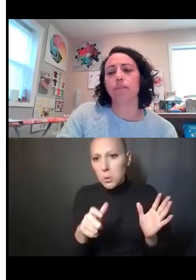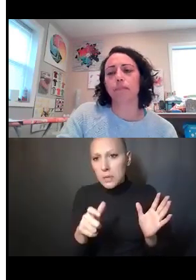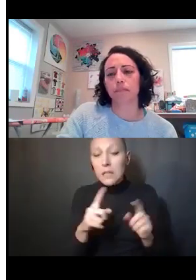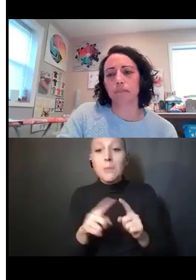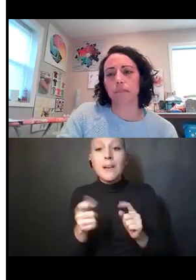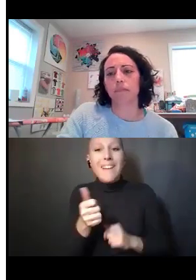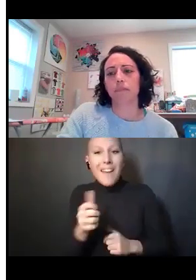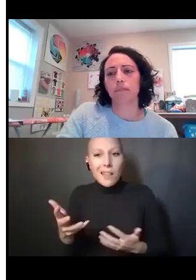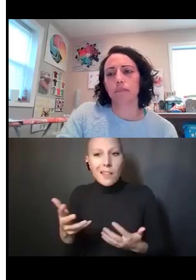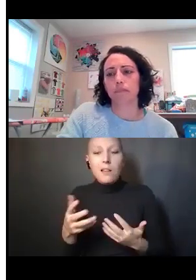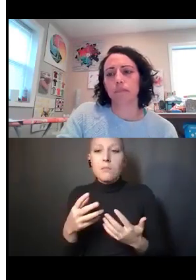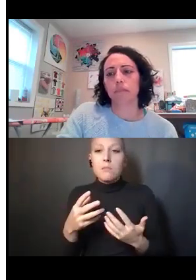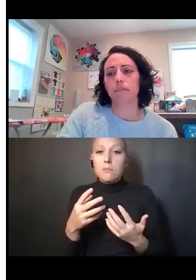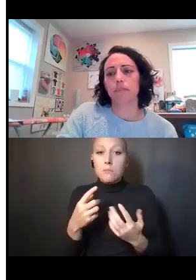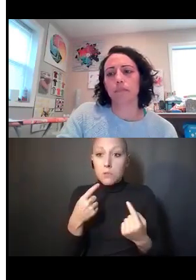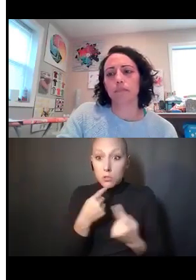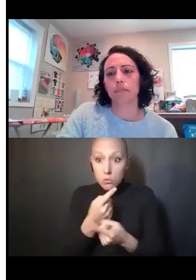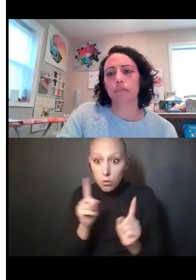that is not in English needs to be translated.